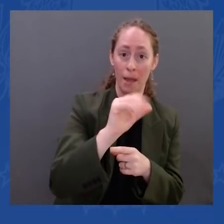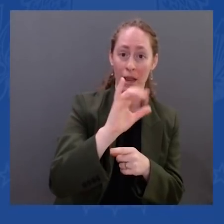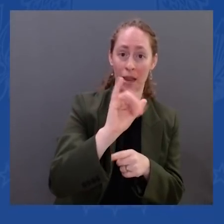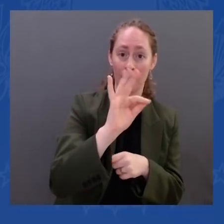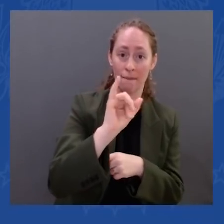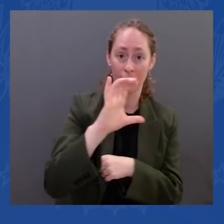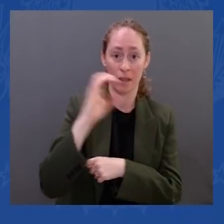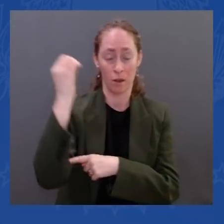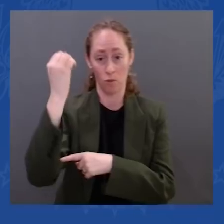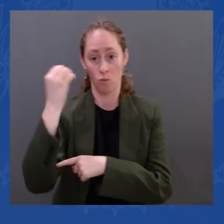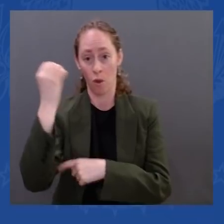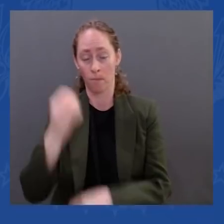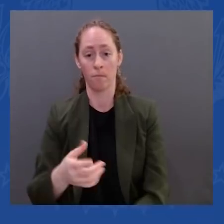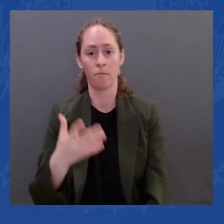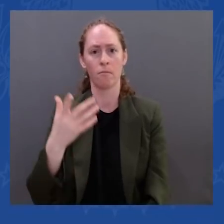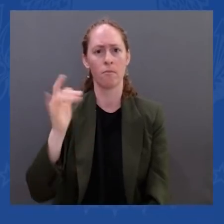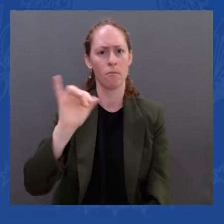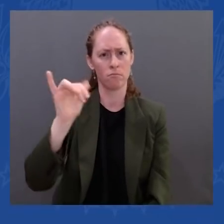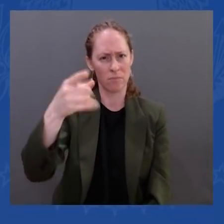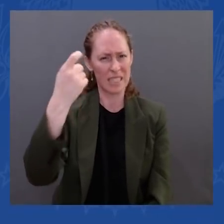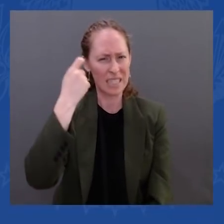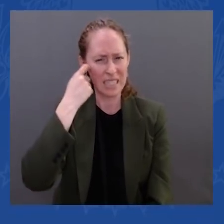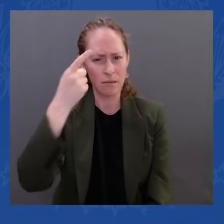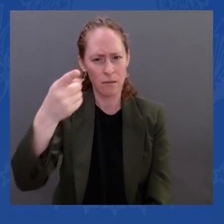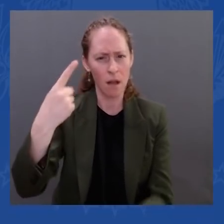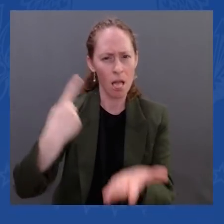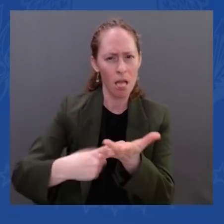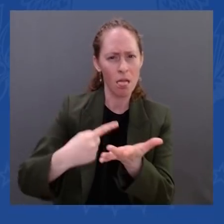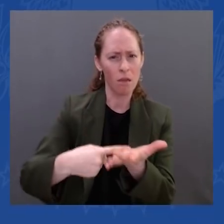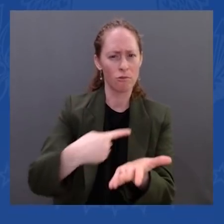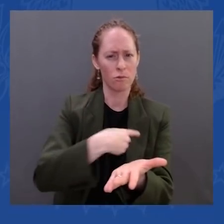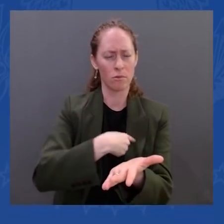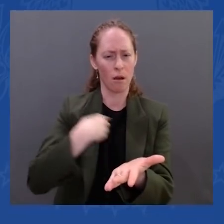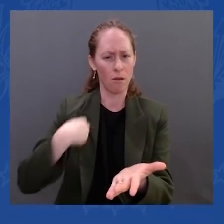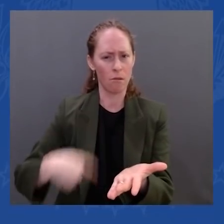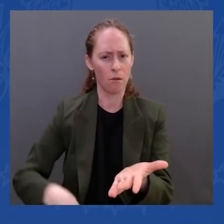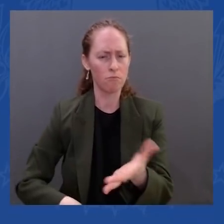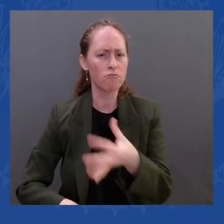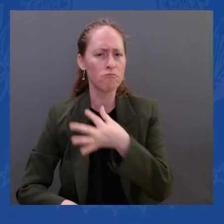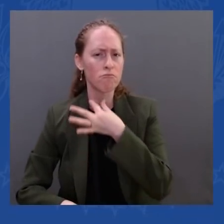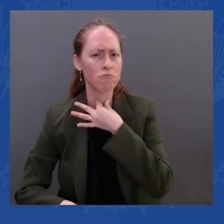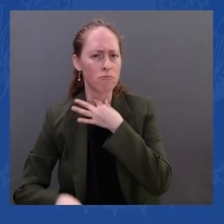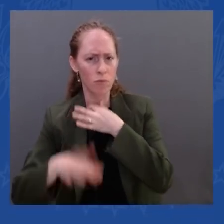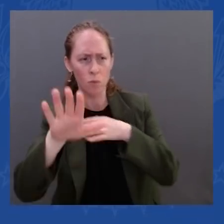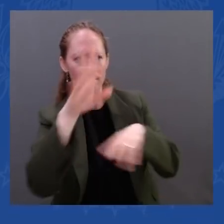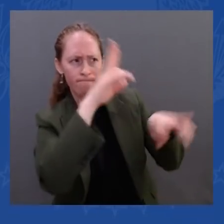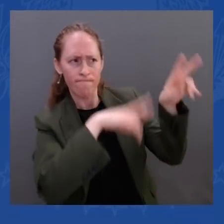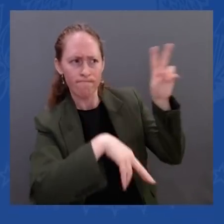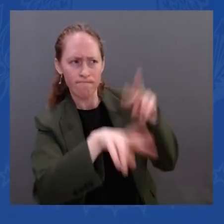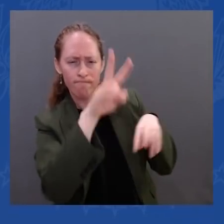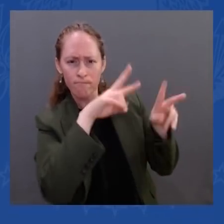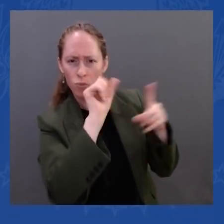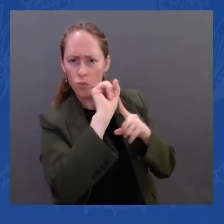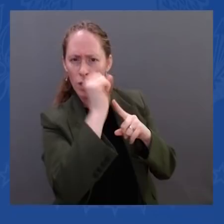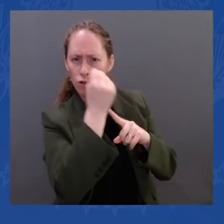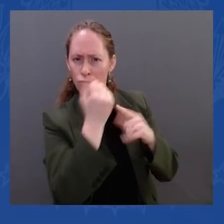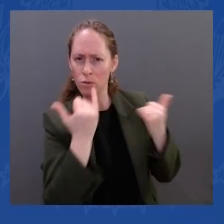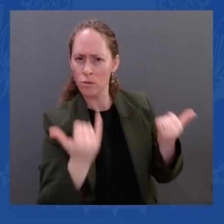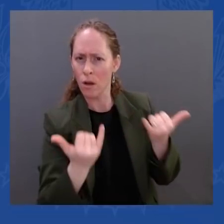Did the Japanese side or U.S. side explain how U.S. would respond in times of contingency?